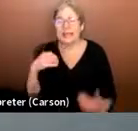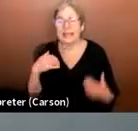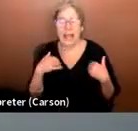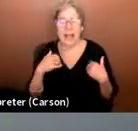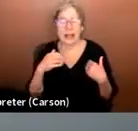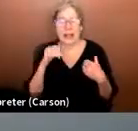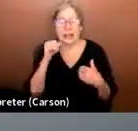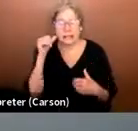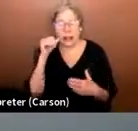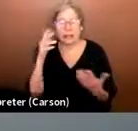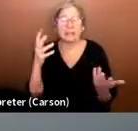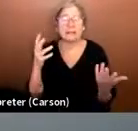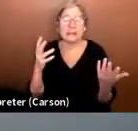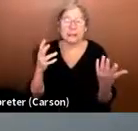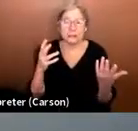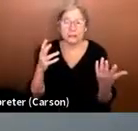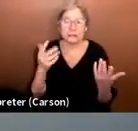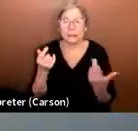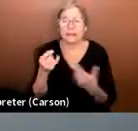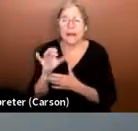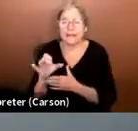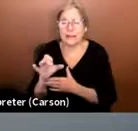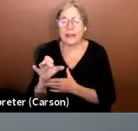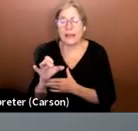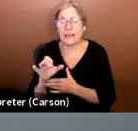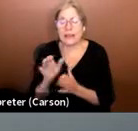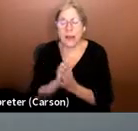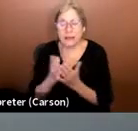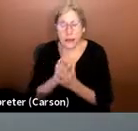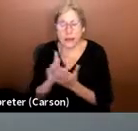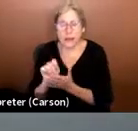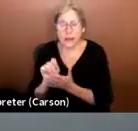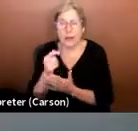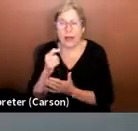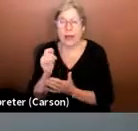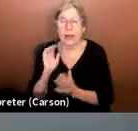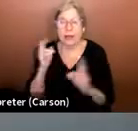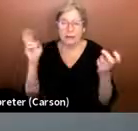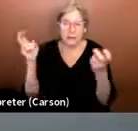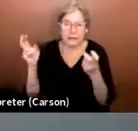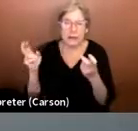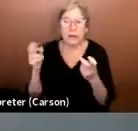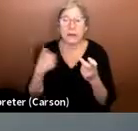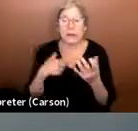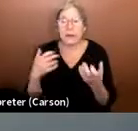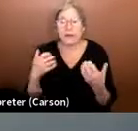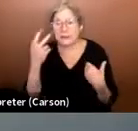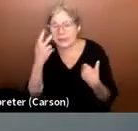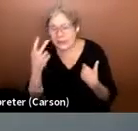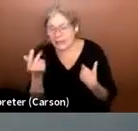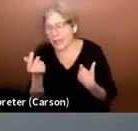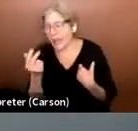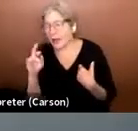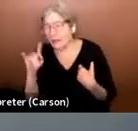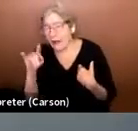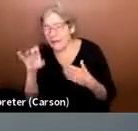publisher. Our motto is a graphic novel on every bookshelf. And we just